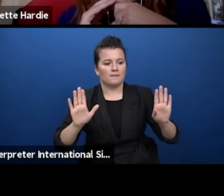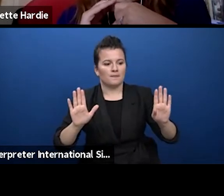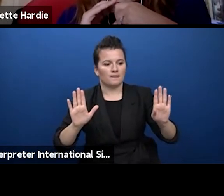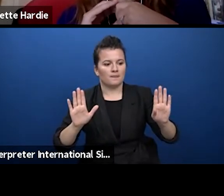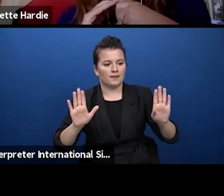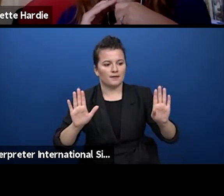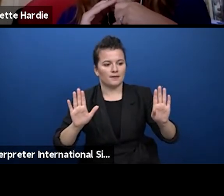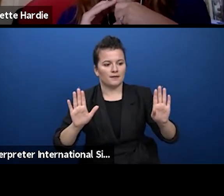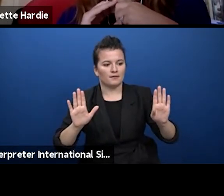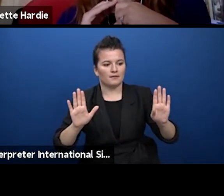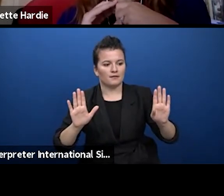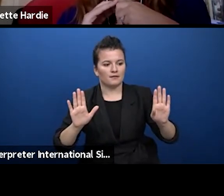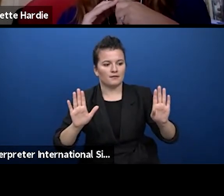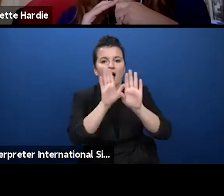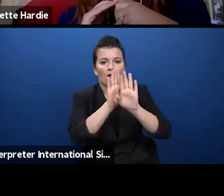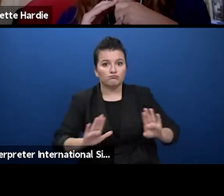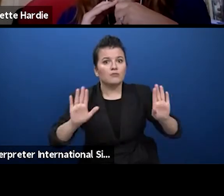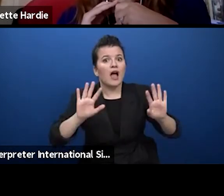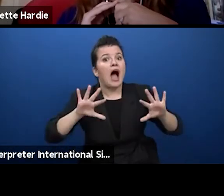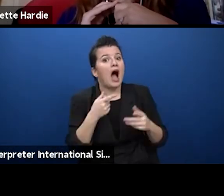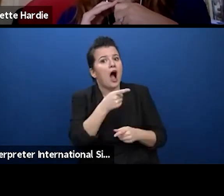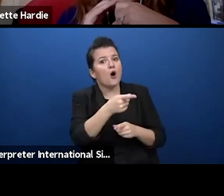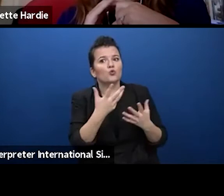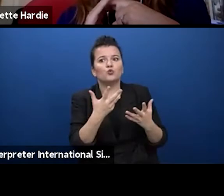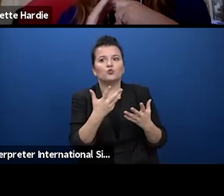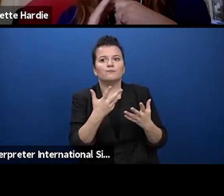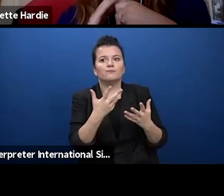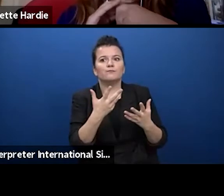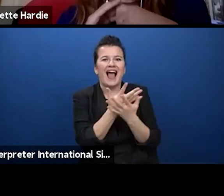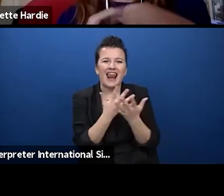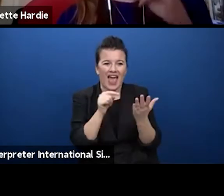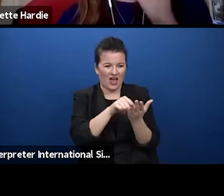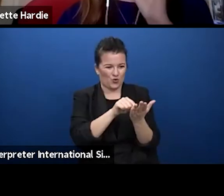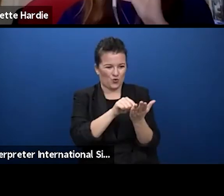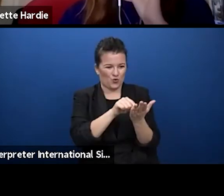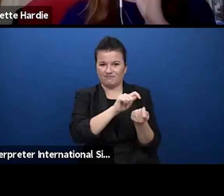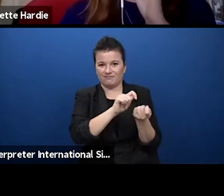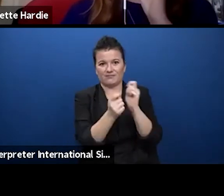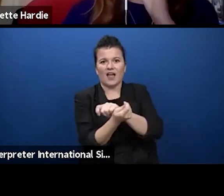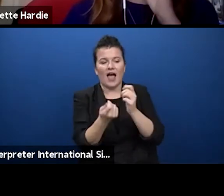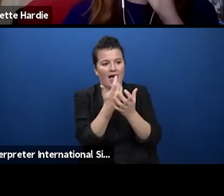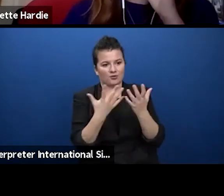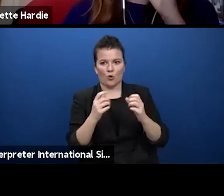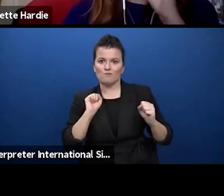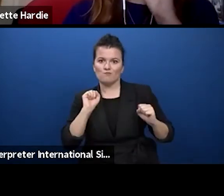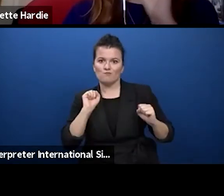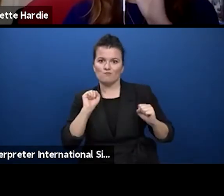use that language to for more accessibility. Like movement language or speaking language? Moving